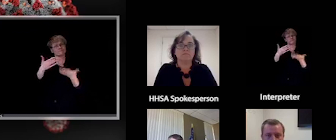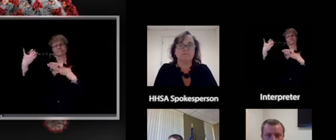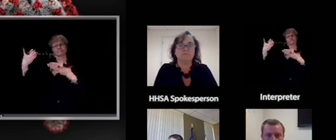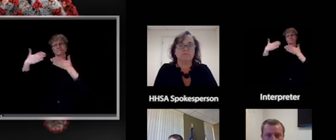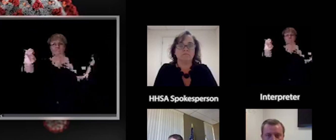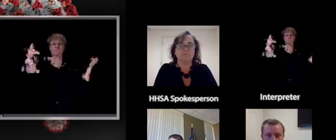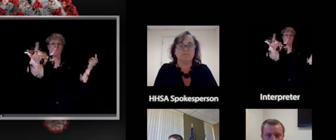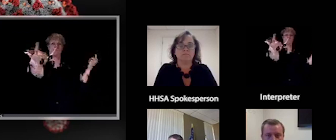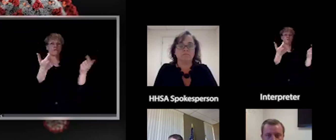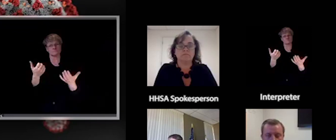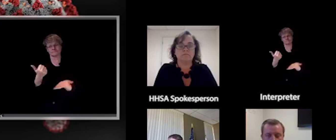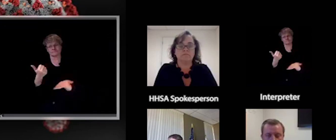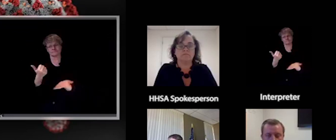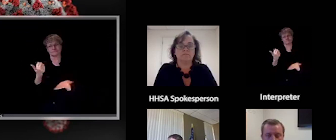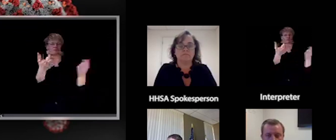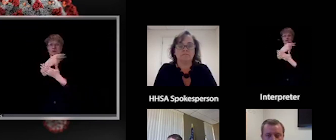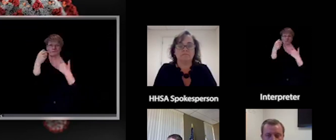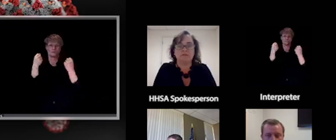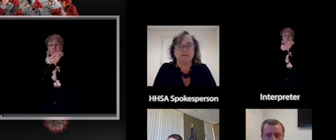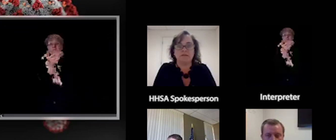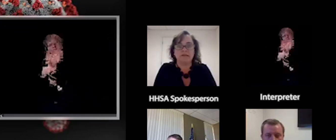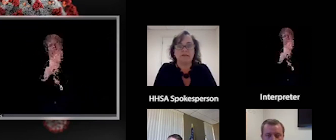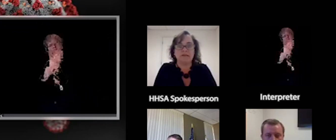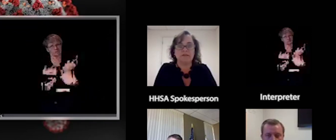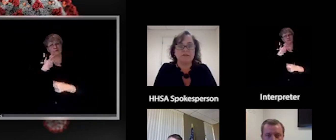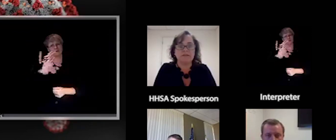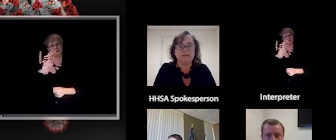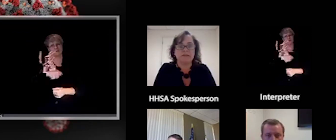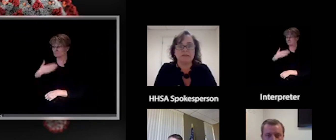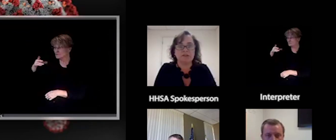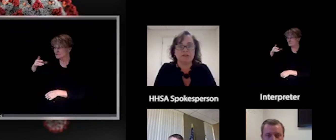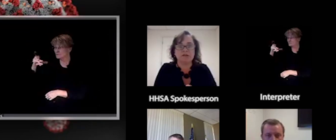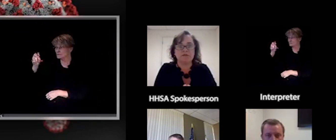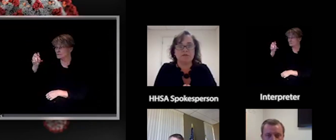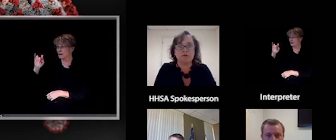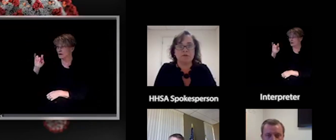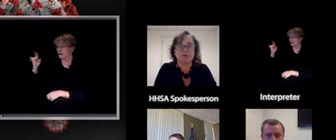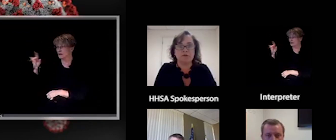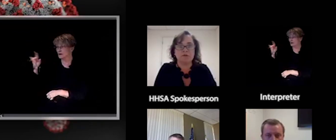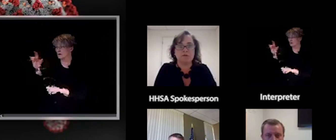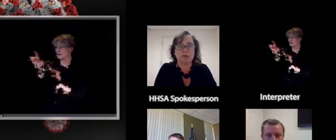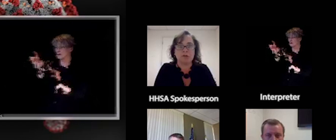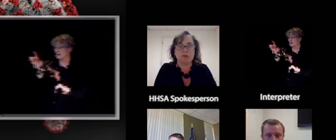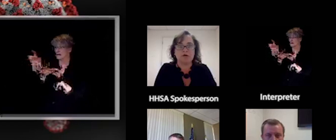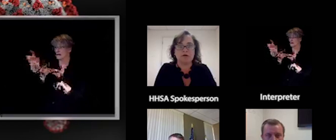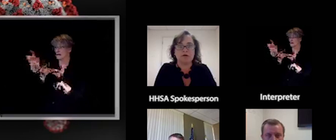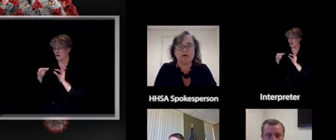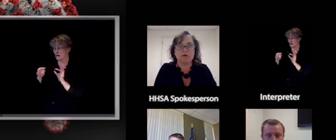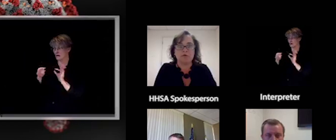Thank you, Donnell. Anybody else have anything to share before we move onto media questions?